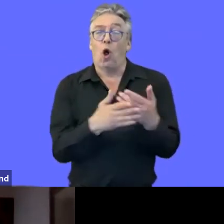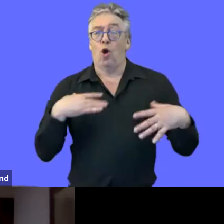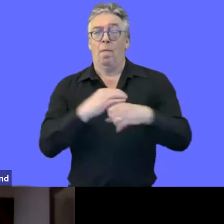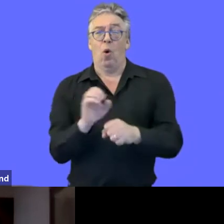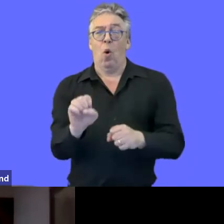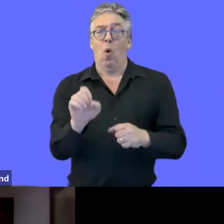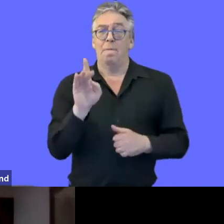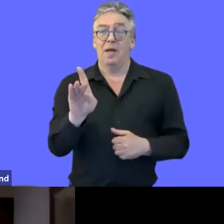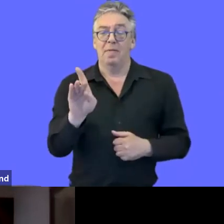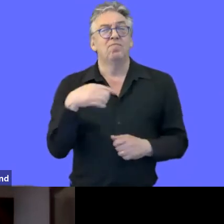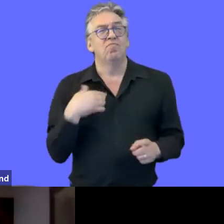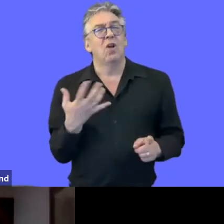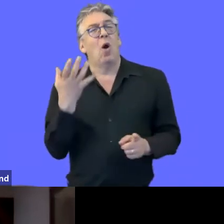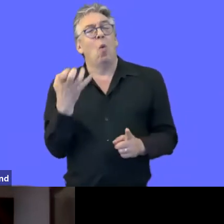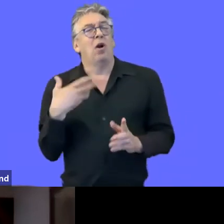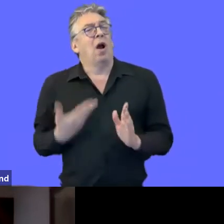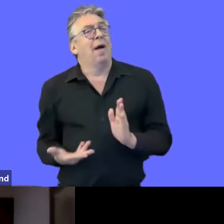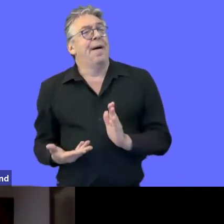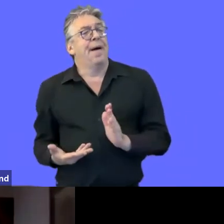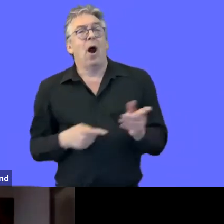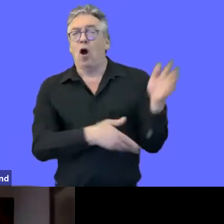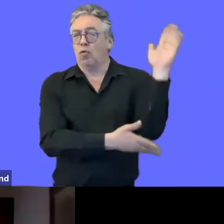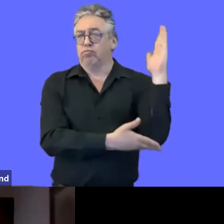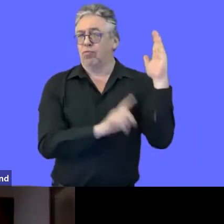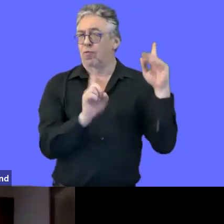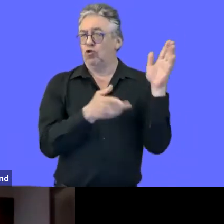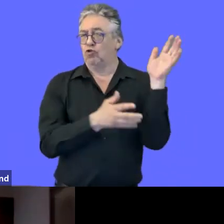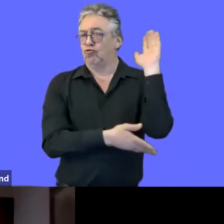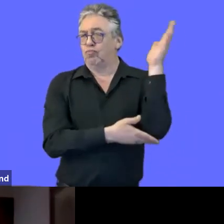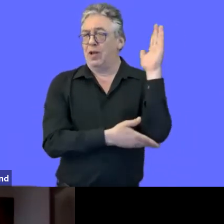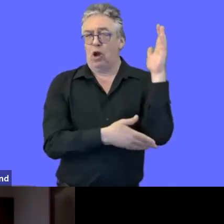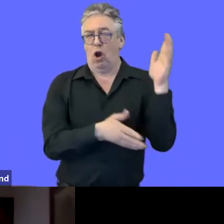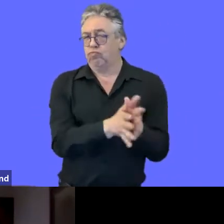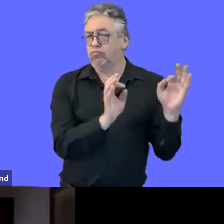The optional protocol entered into force in December 2000